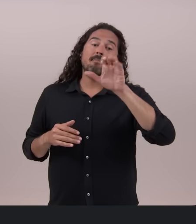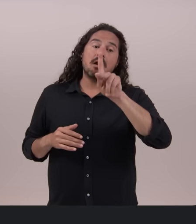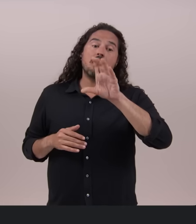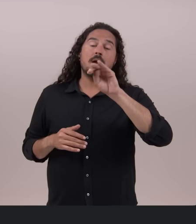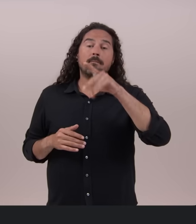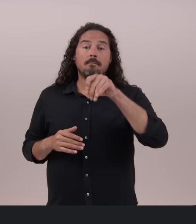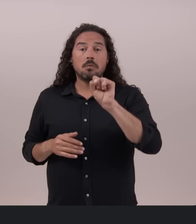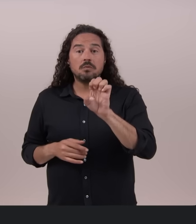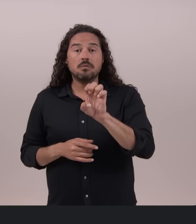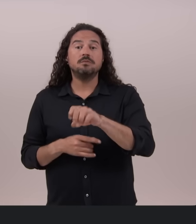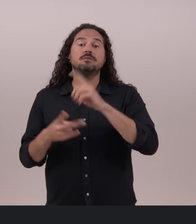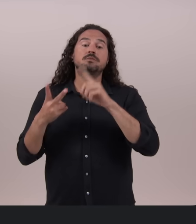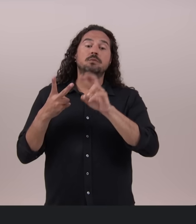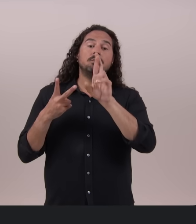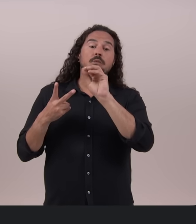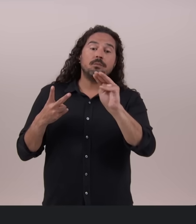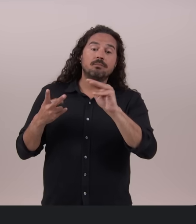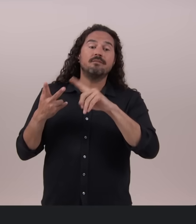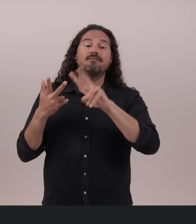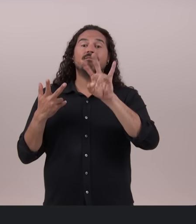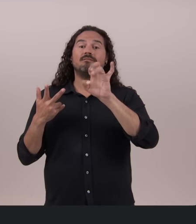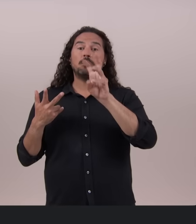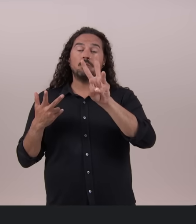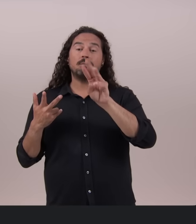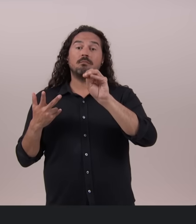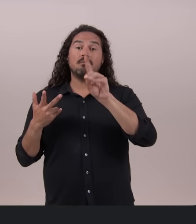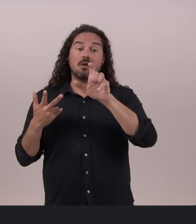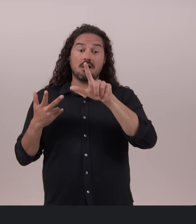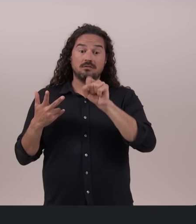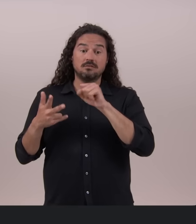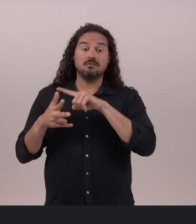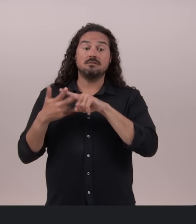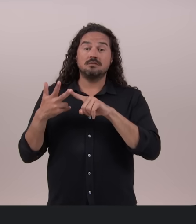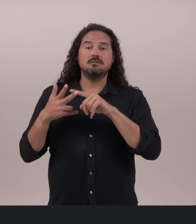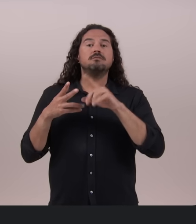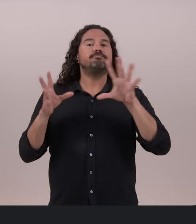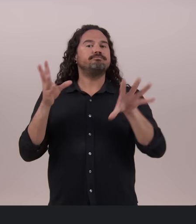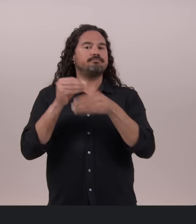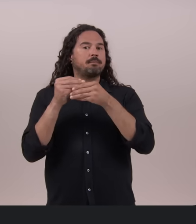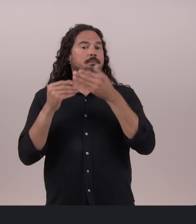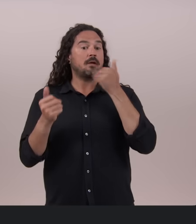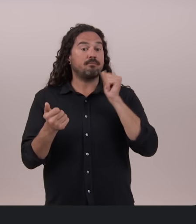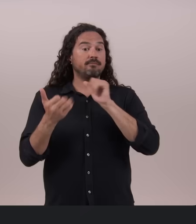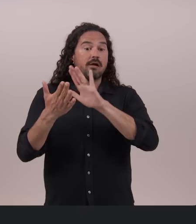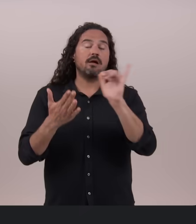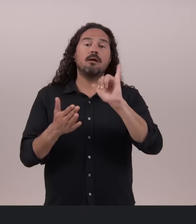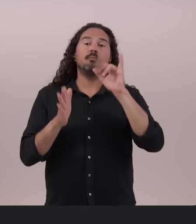are used together with best practices, like predictive back navigation.